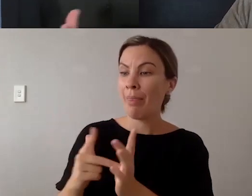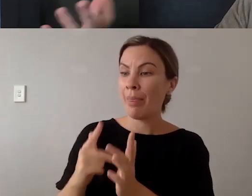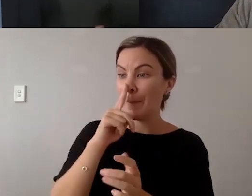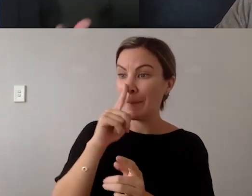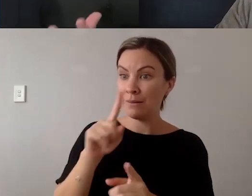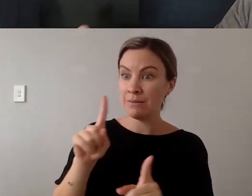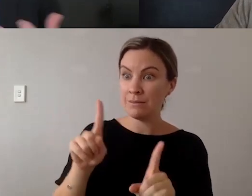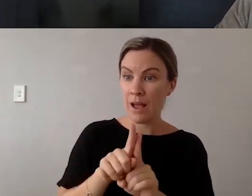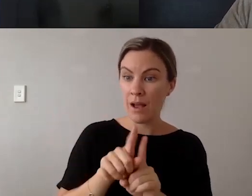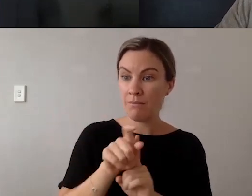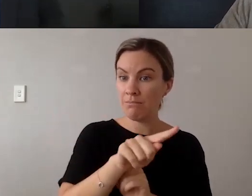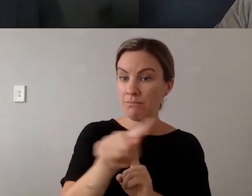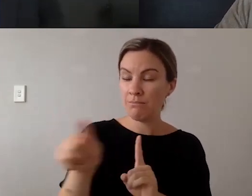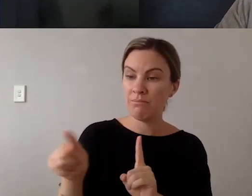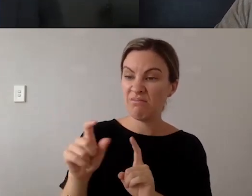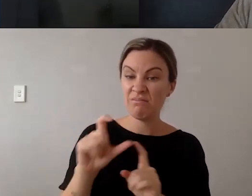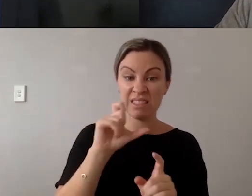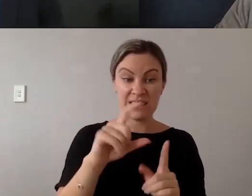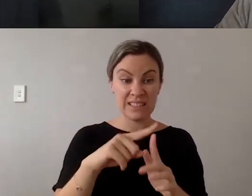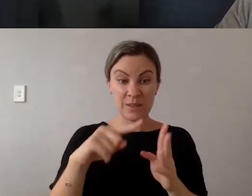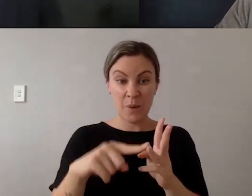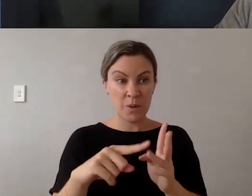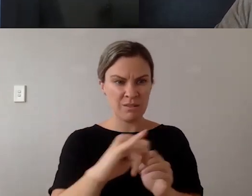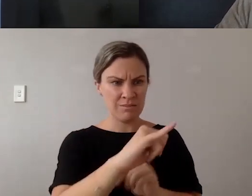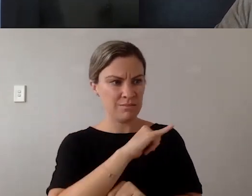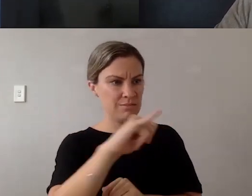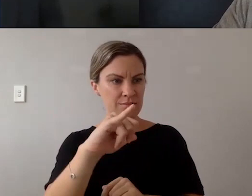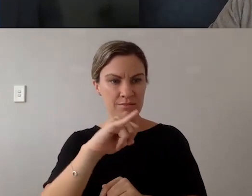CEOs and leaders who are struggling just like you. Organise a call or a